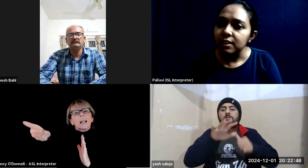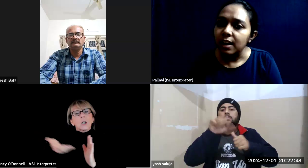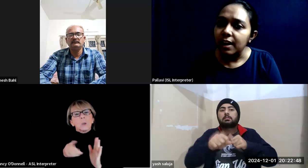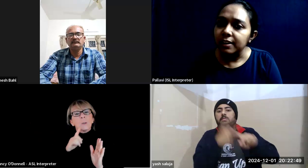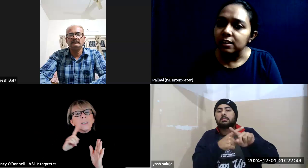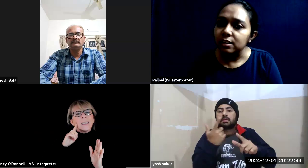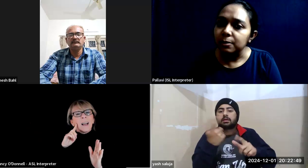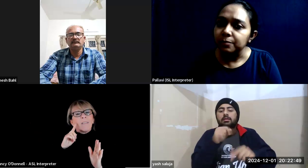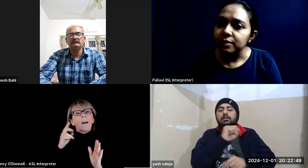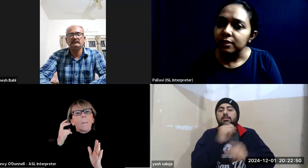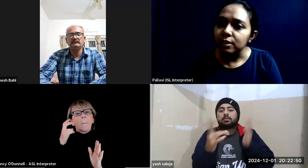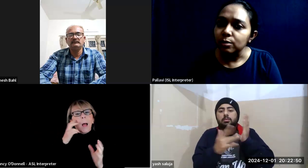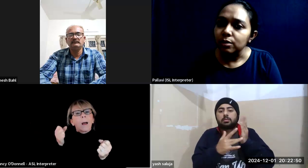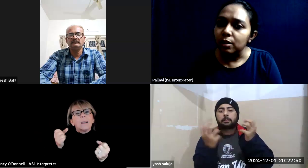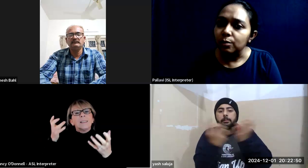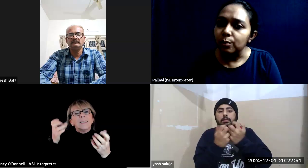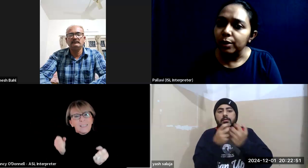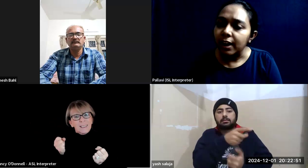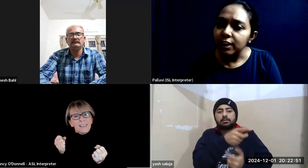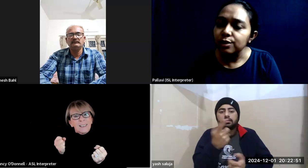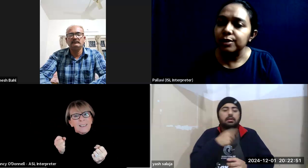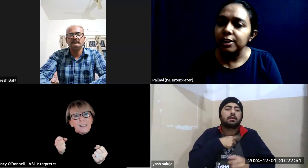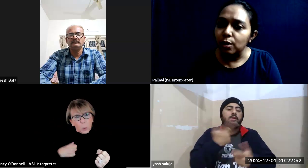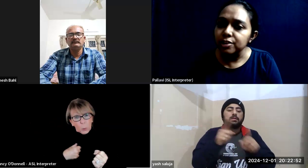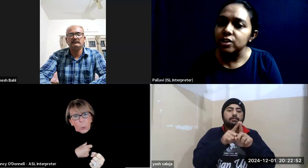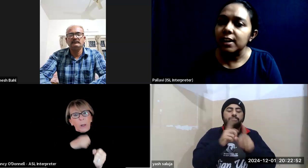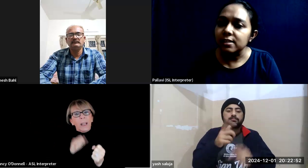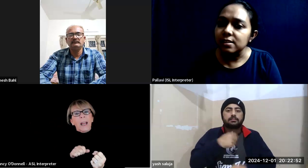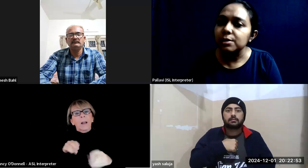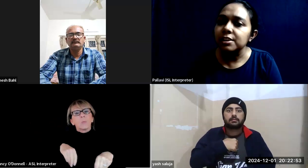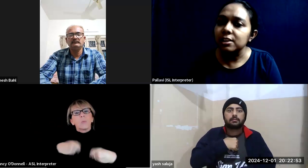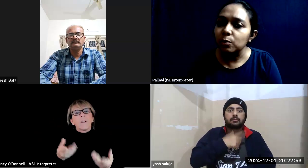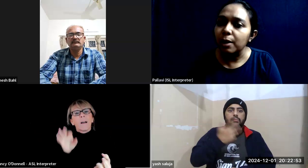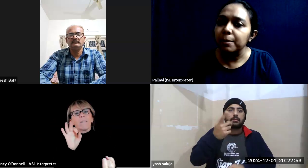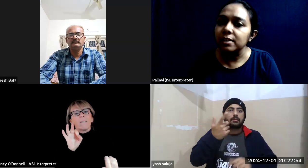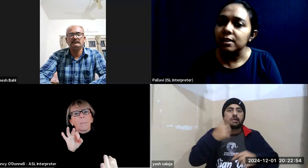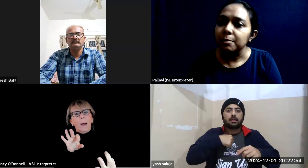And, you know, what kind of technology and accessibility requirement